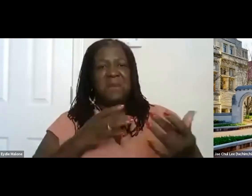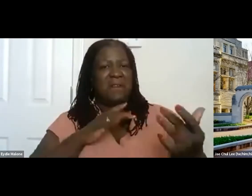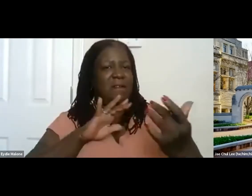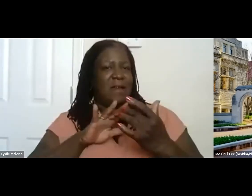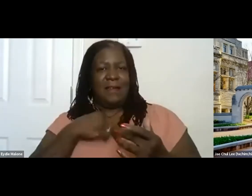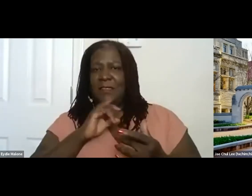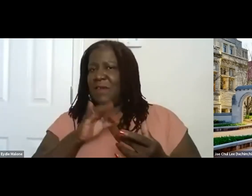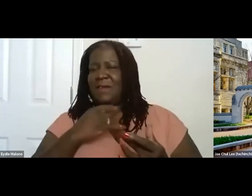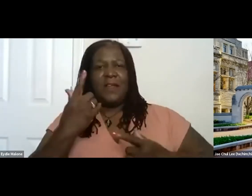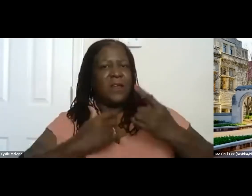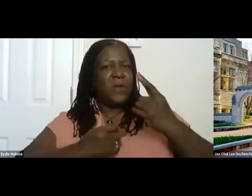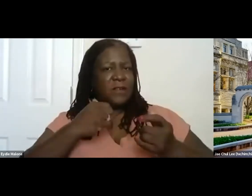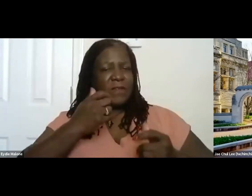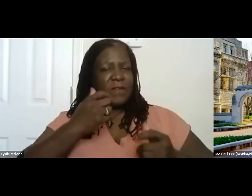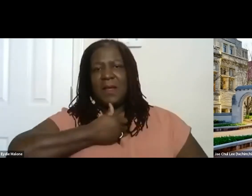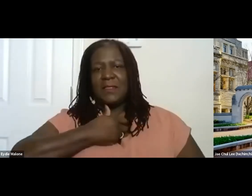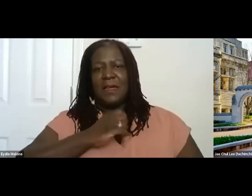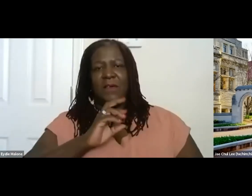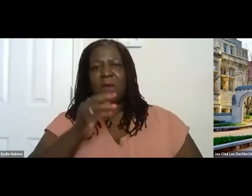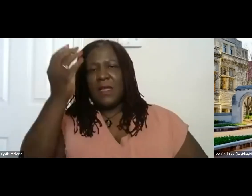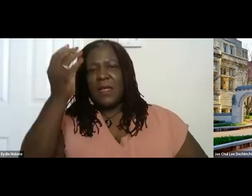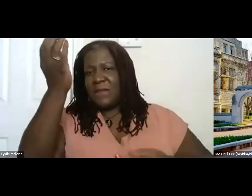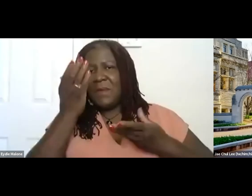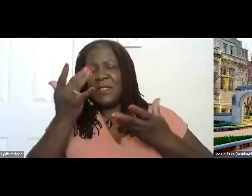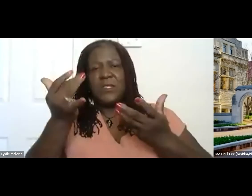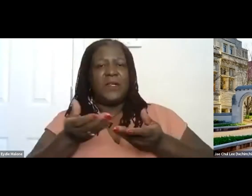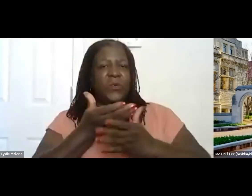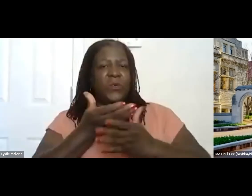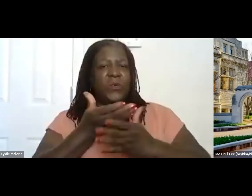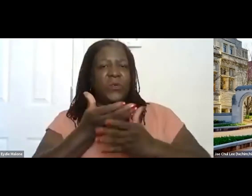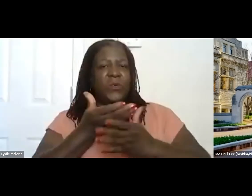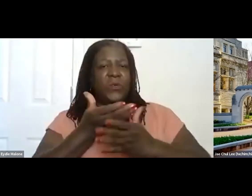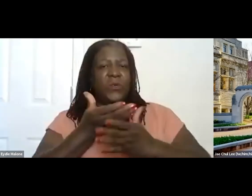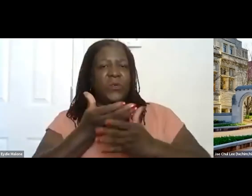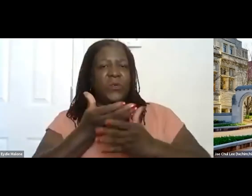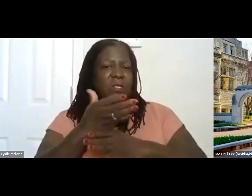need more information. Today we will, as mentioned, we will cover